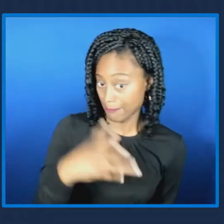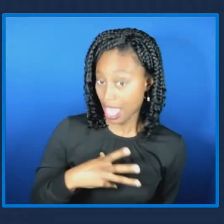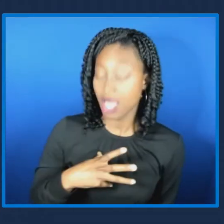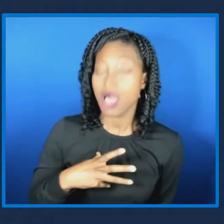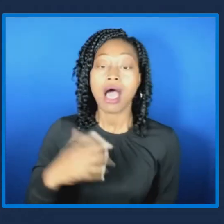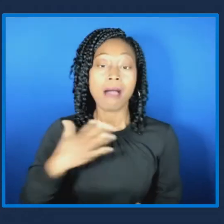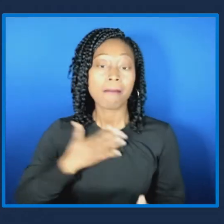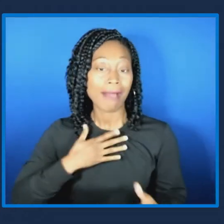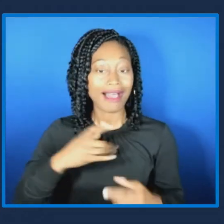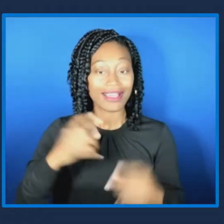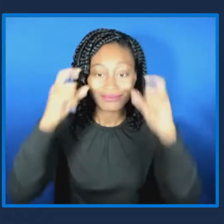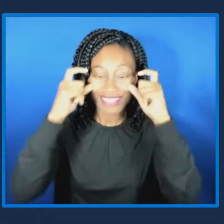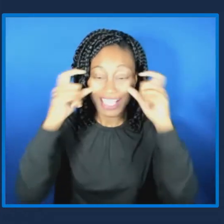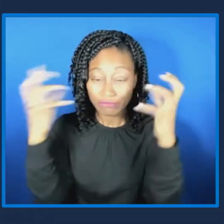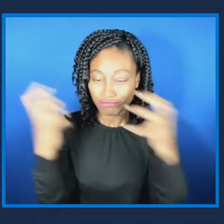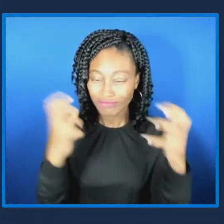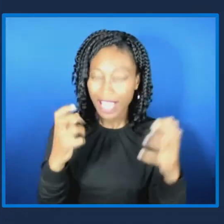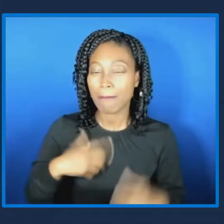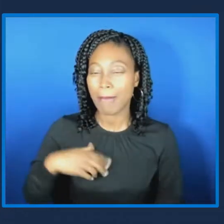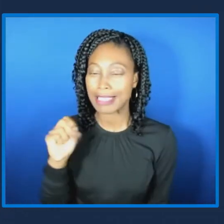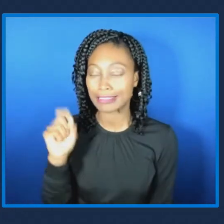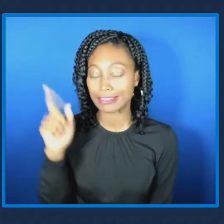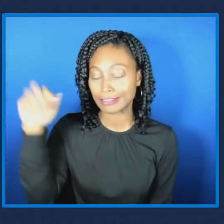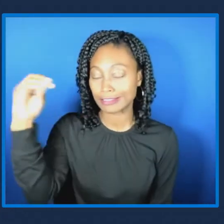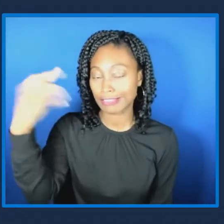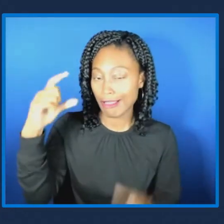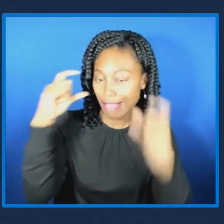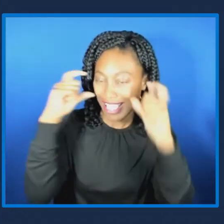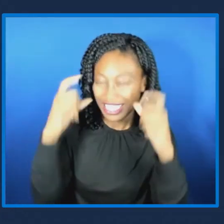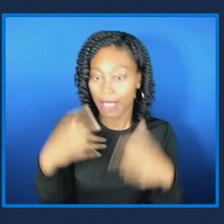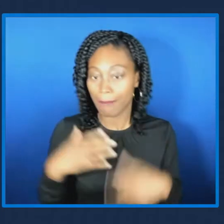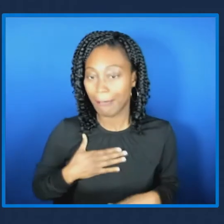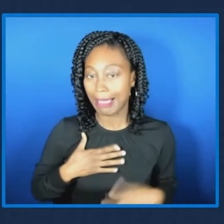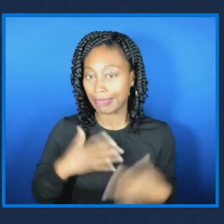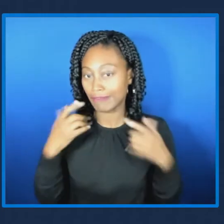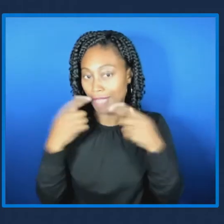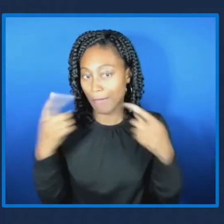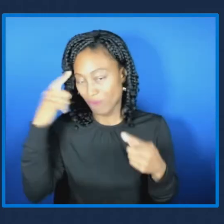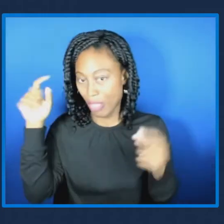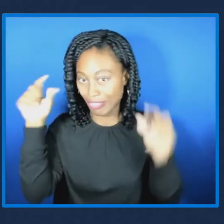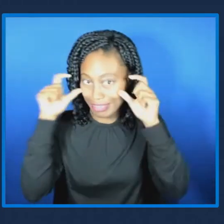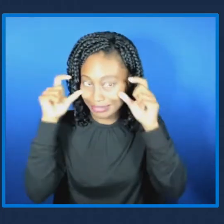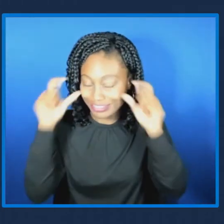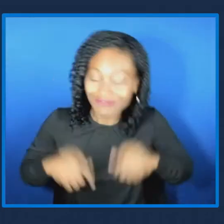that seem to have become my trademark. I have short brown hair, and I'm wearing, I think